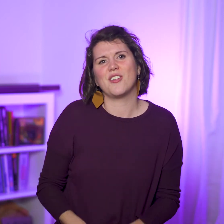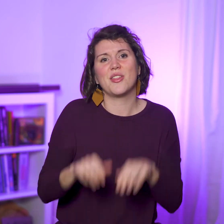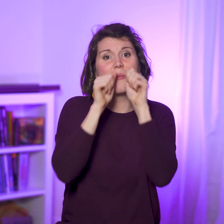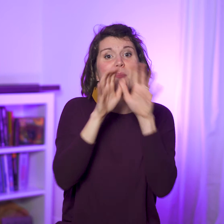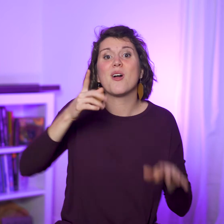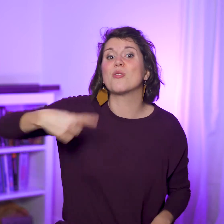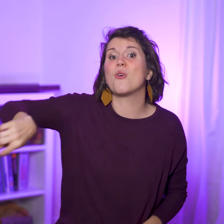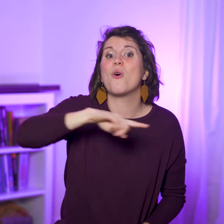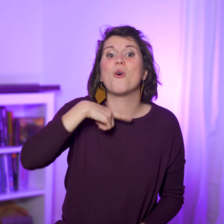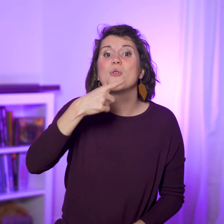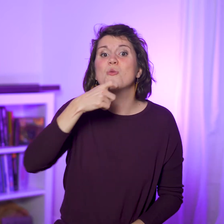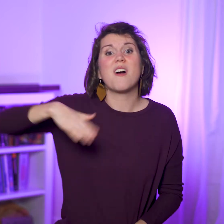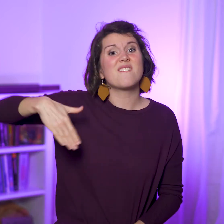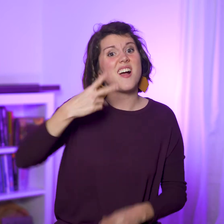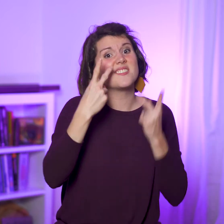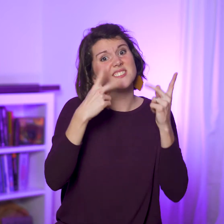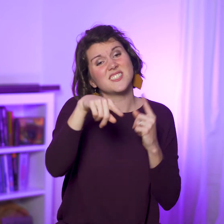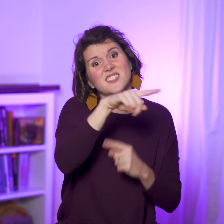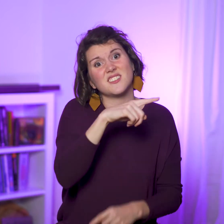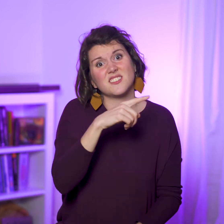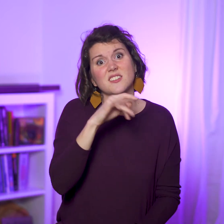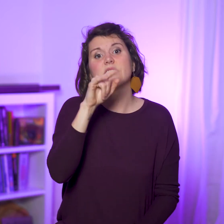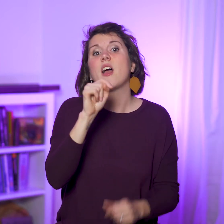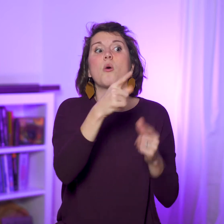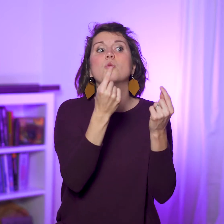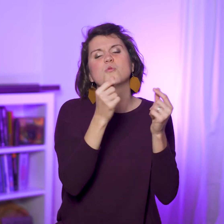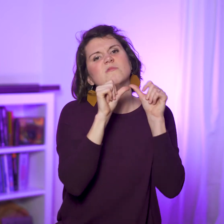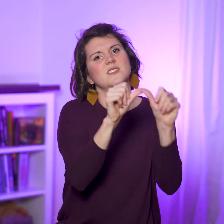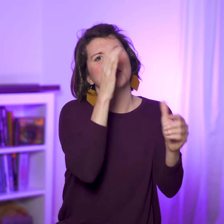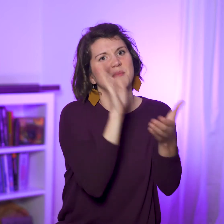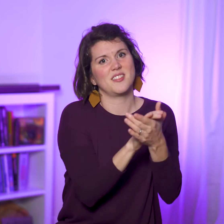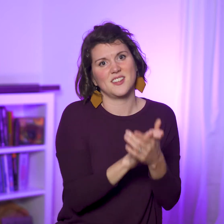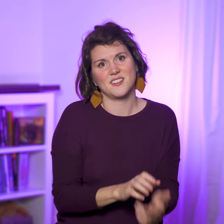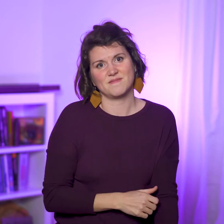“Blessed are those who have not seen and yet have believed.”